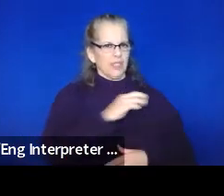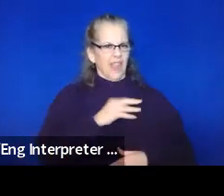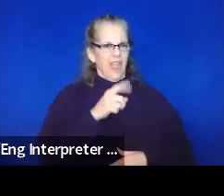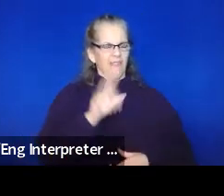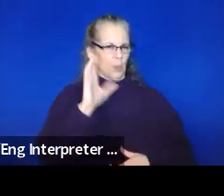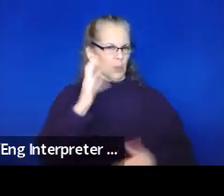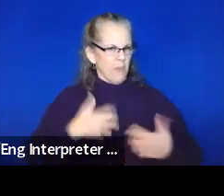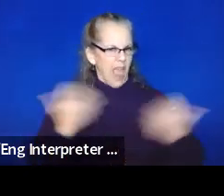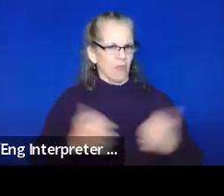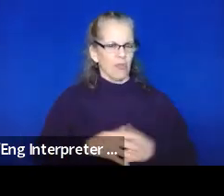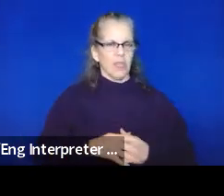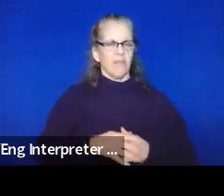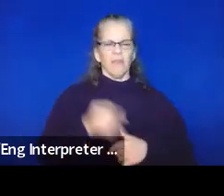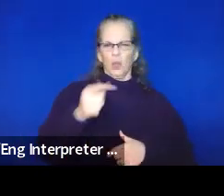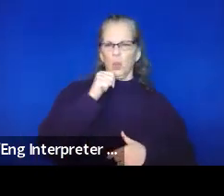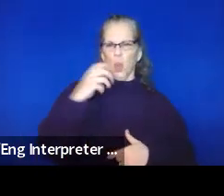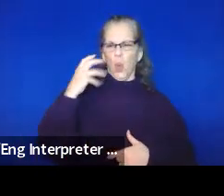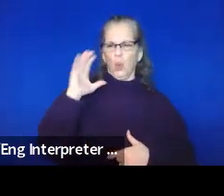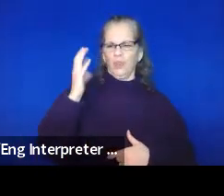angry. You don't seem very engaged. You seem arrogant.